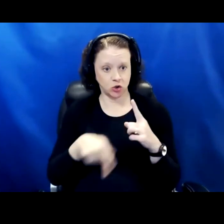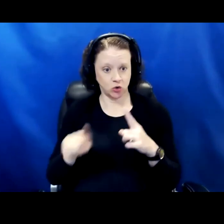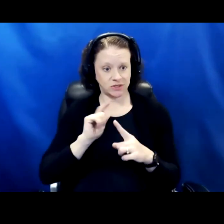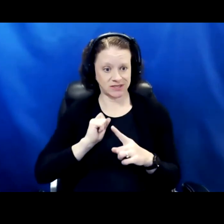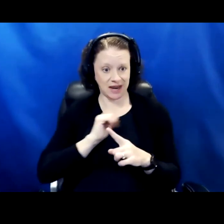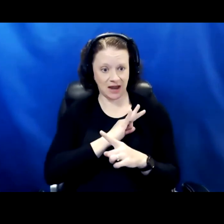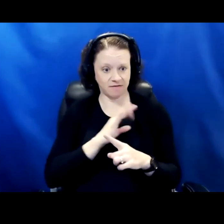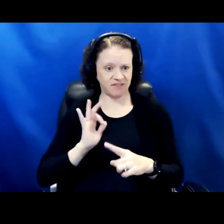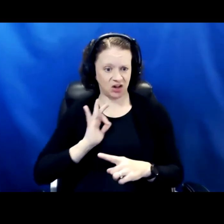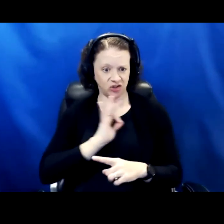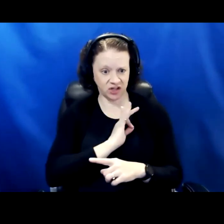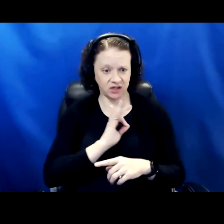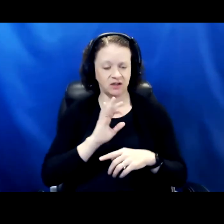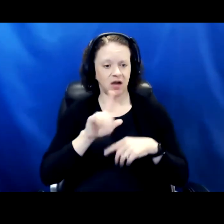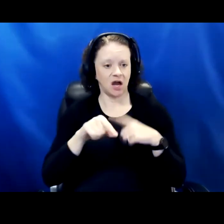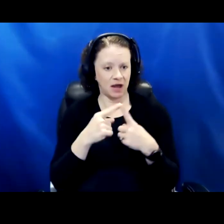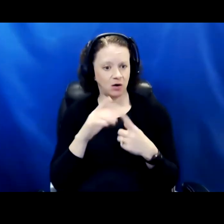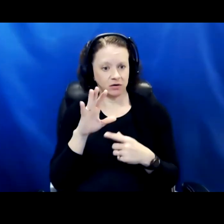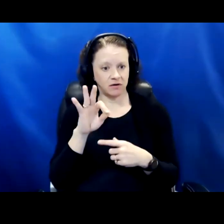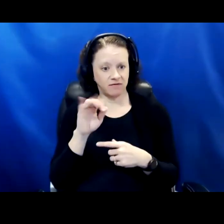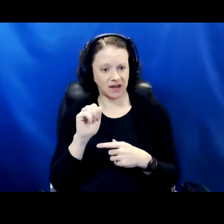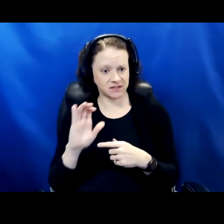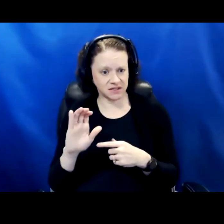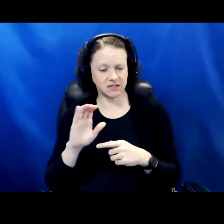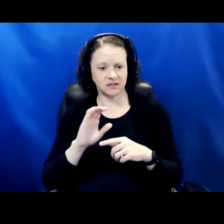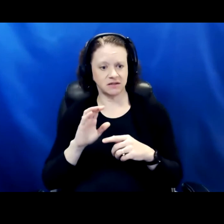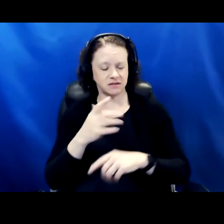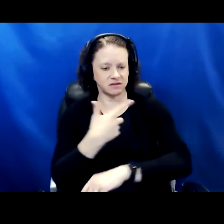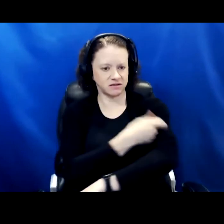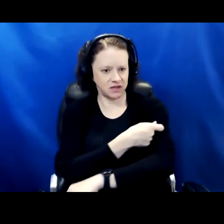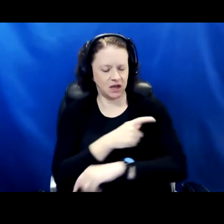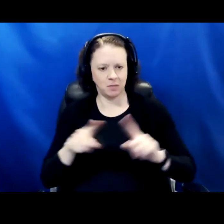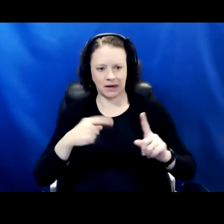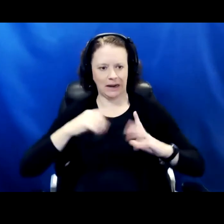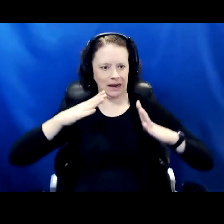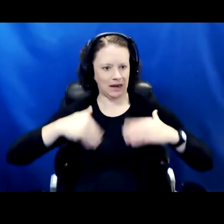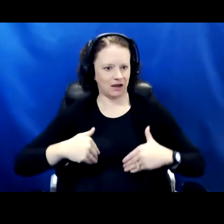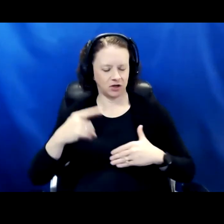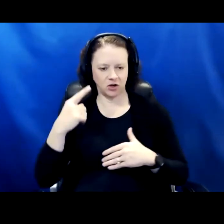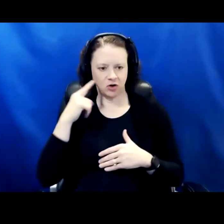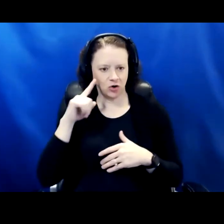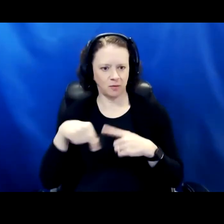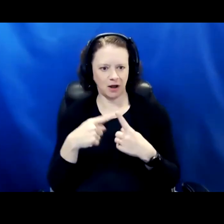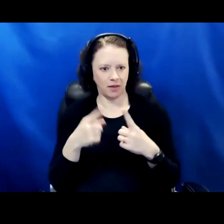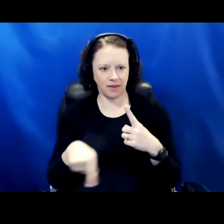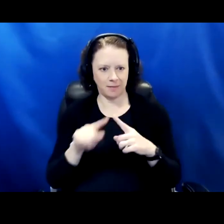but I hadn't heard about whether they're taking on this population.